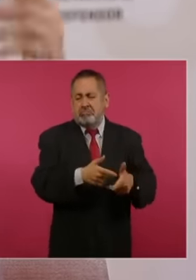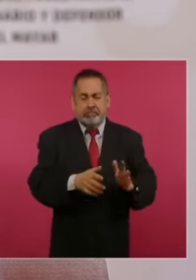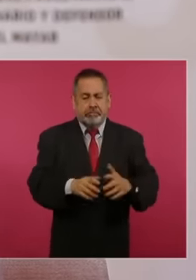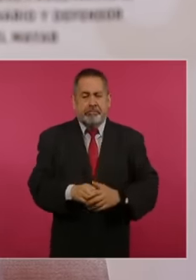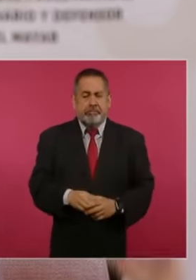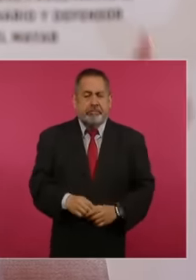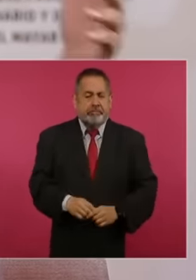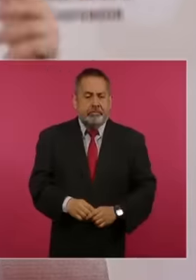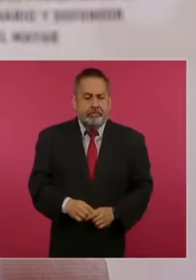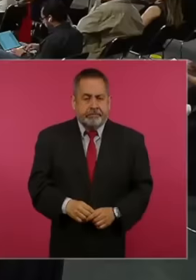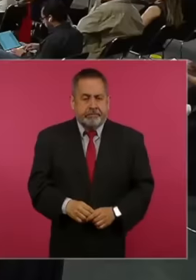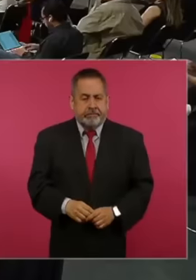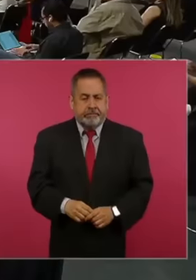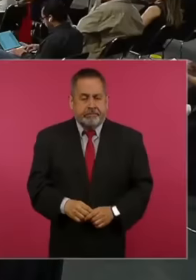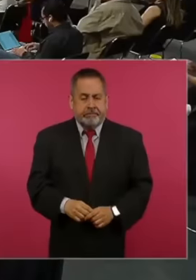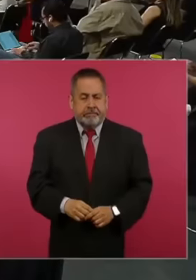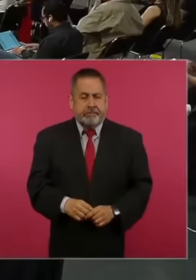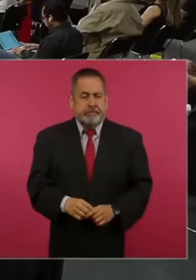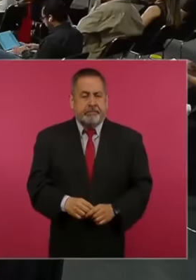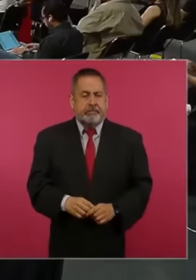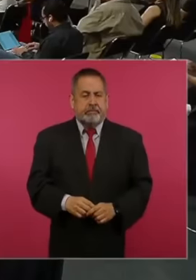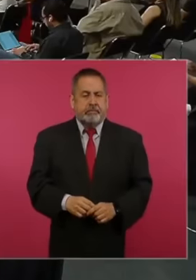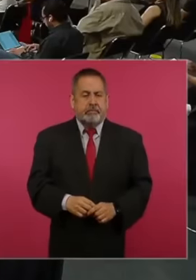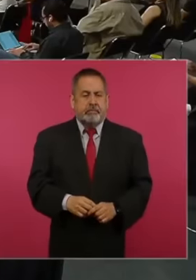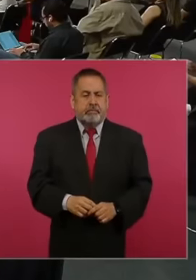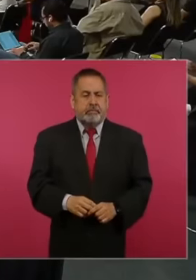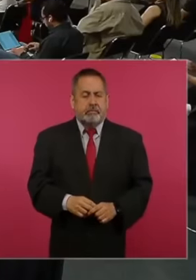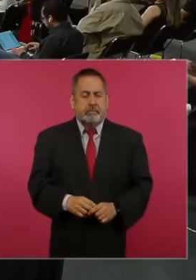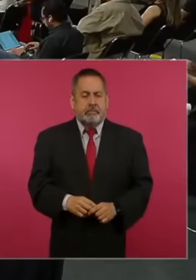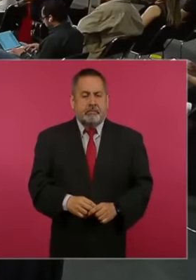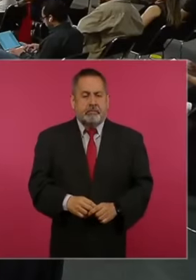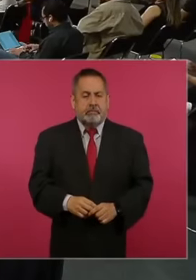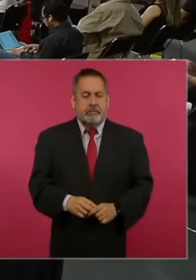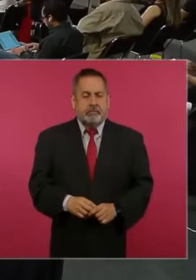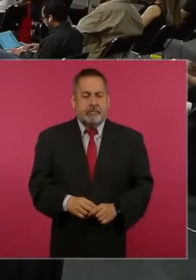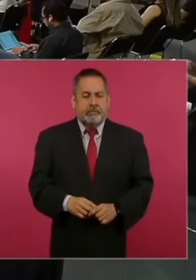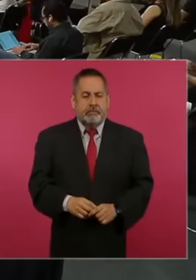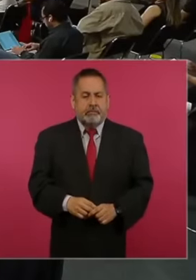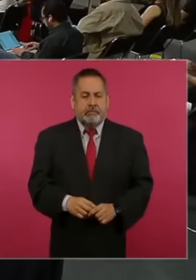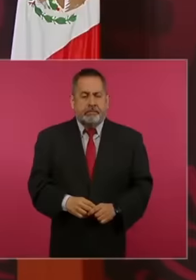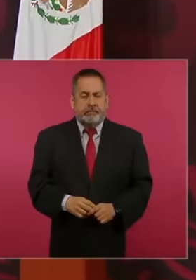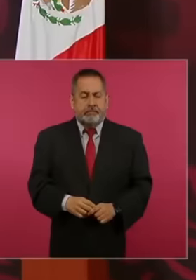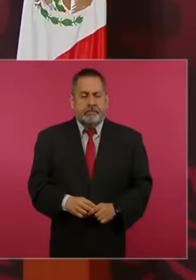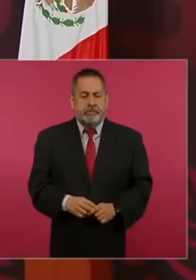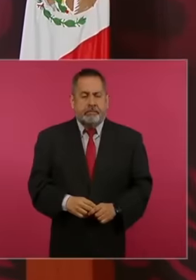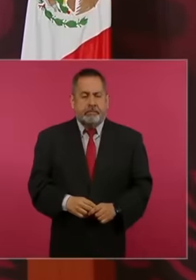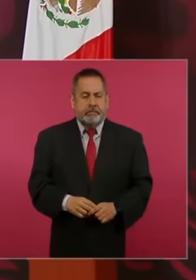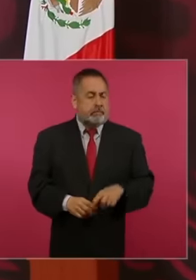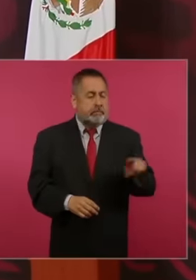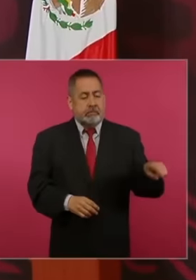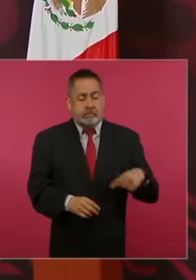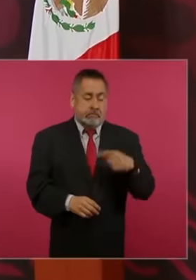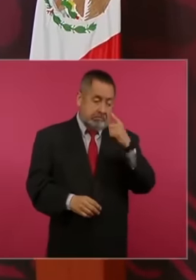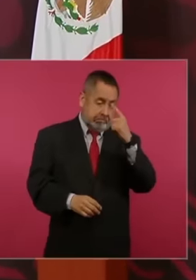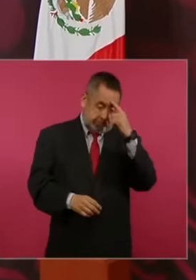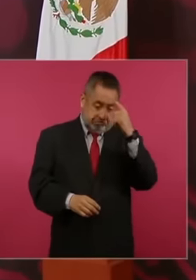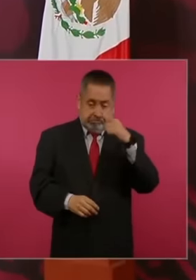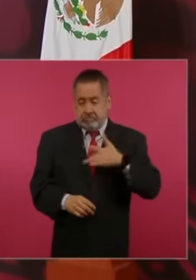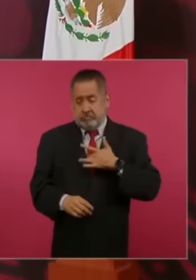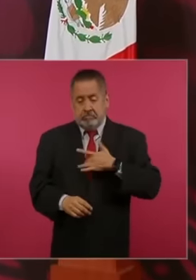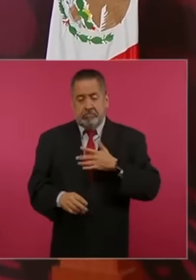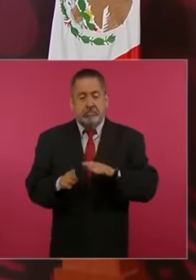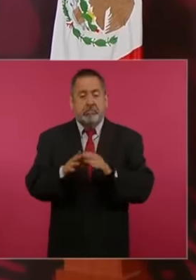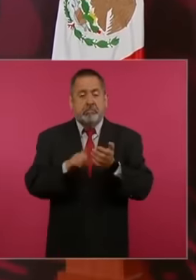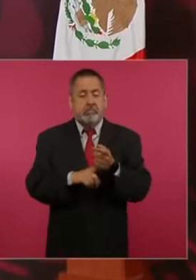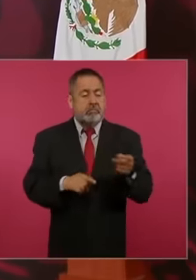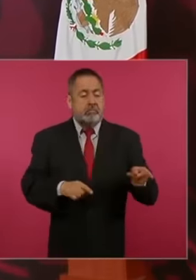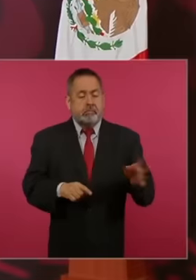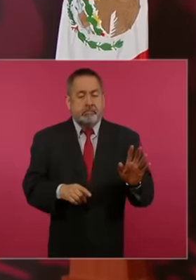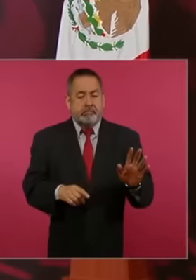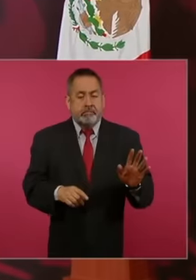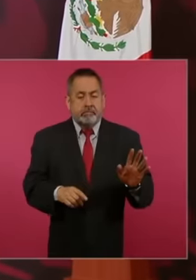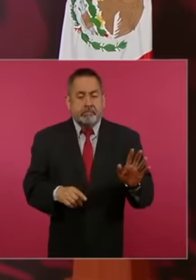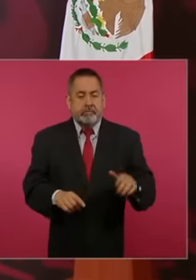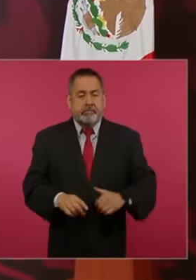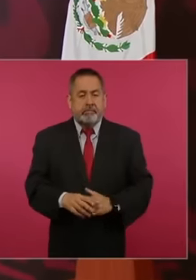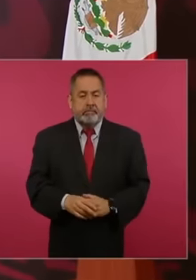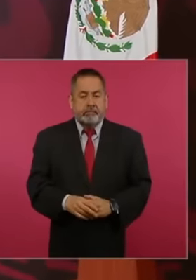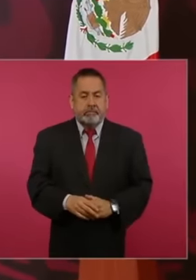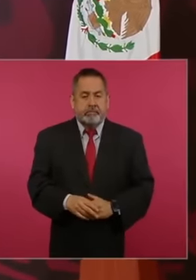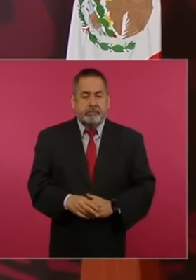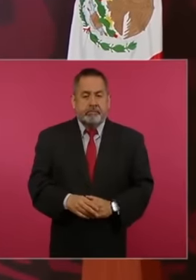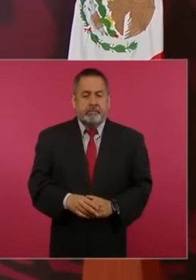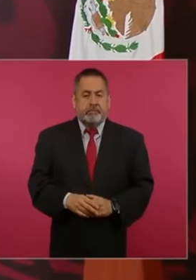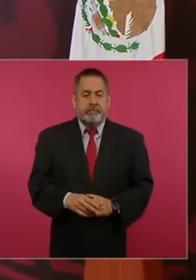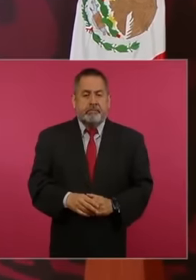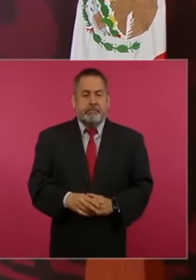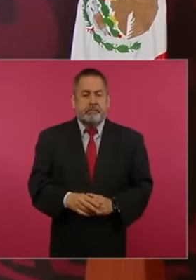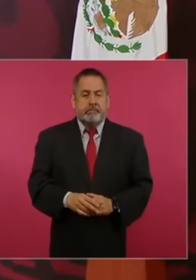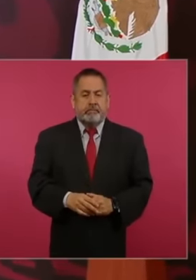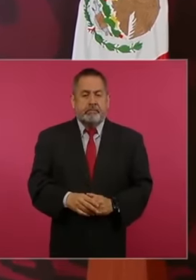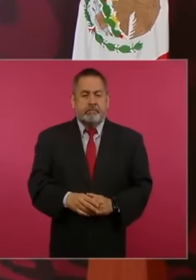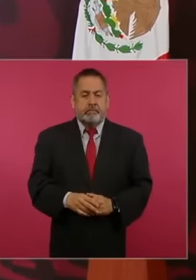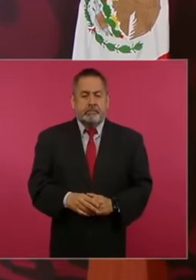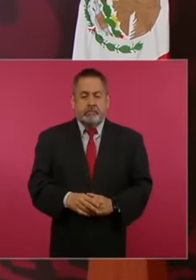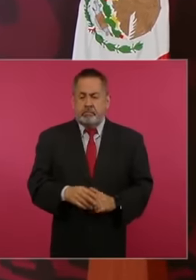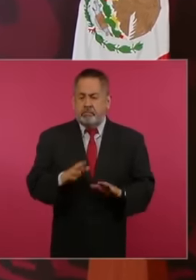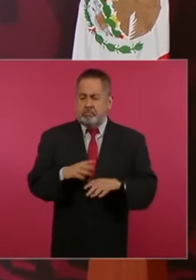eh boasted of being eh independent